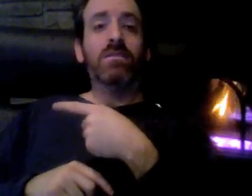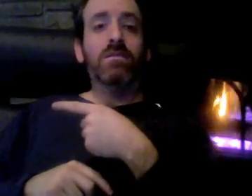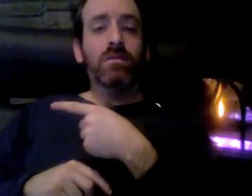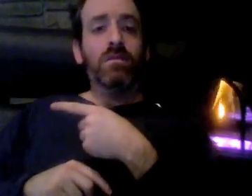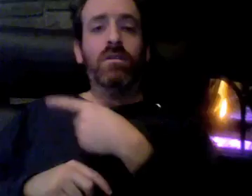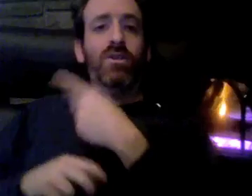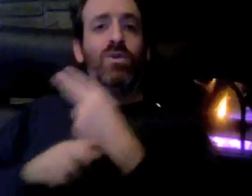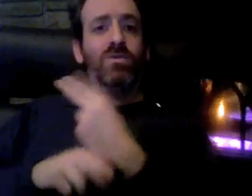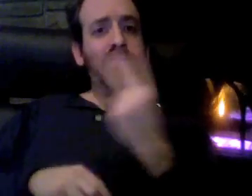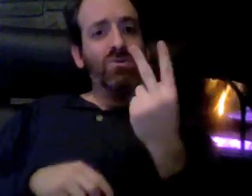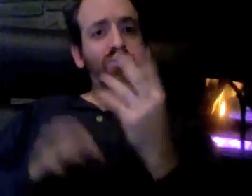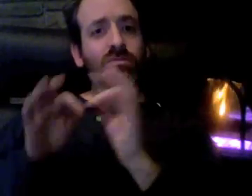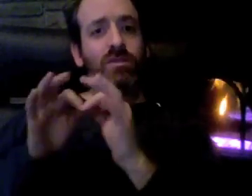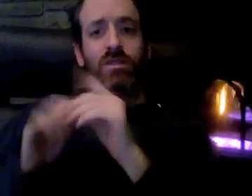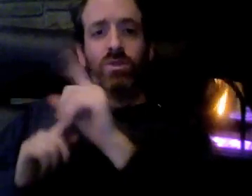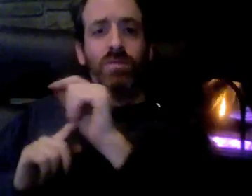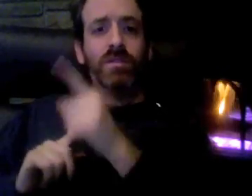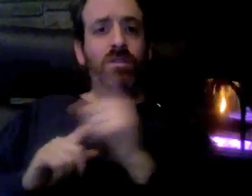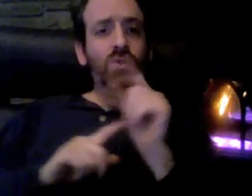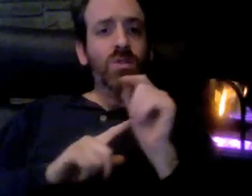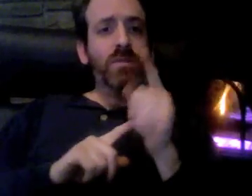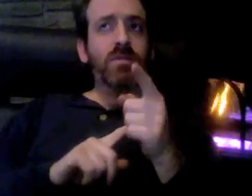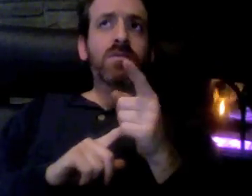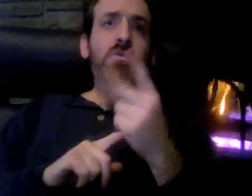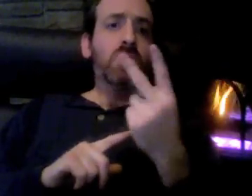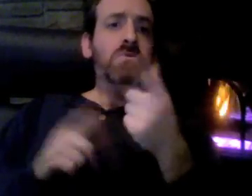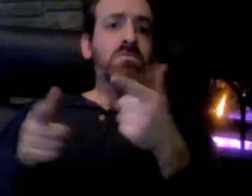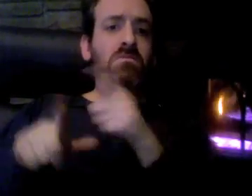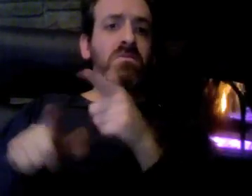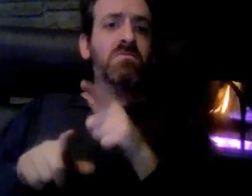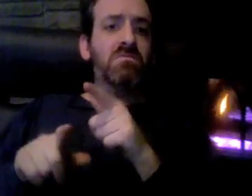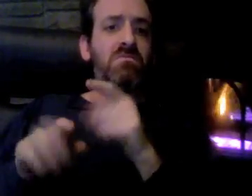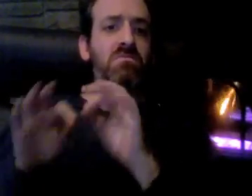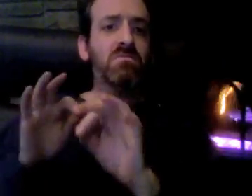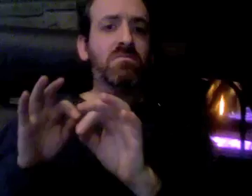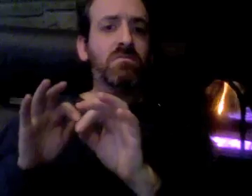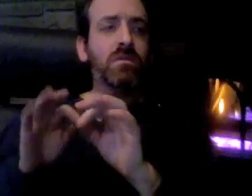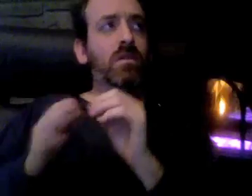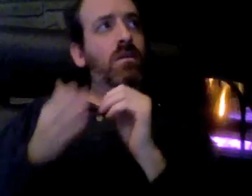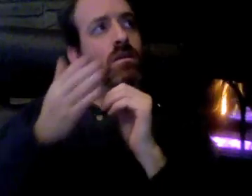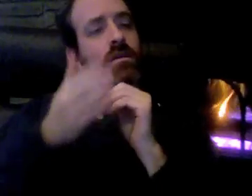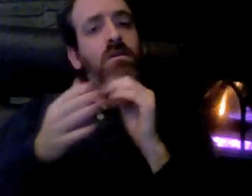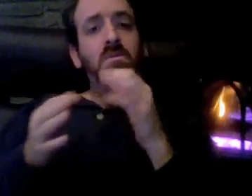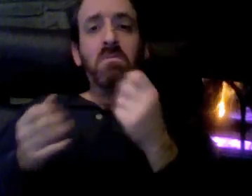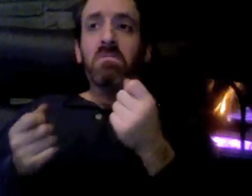As for my mother, she probably will only use 2 interpreters (approx 20 minutes each)